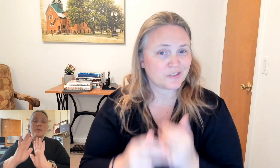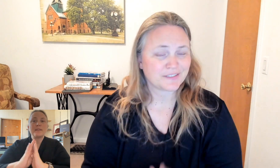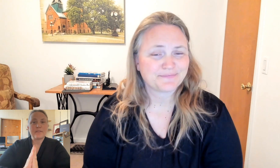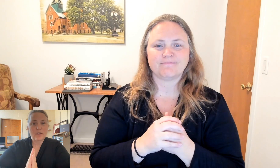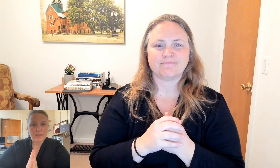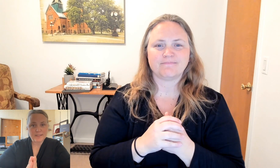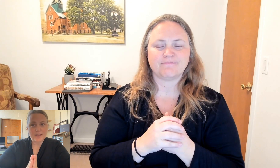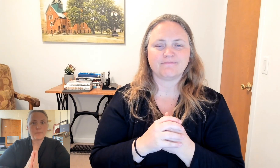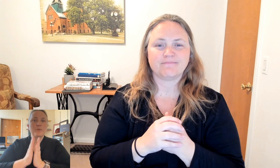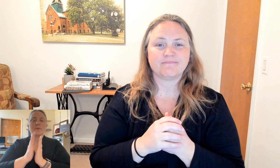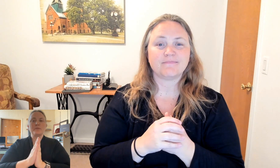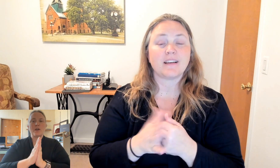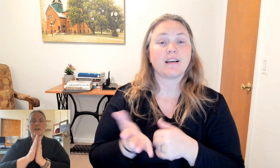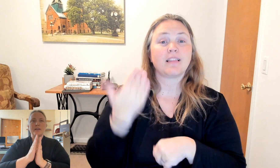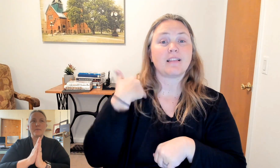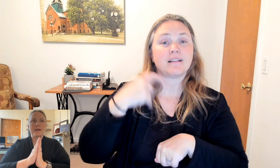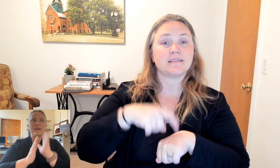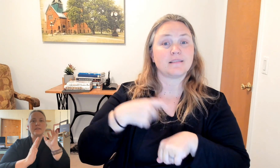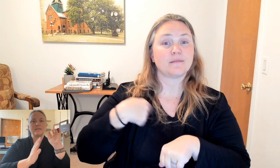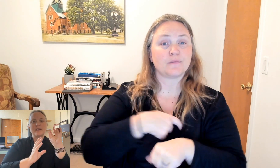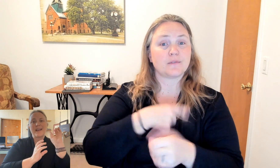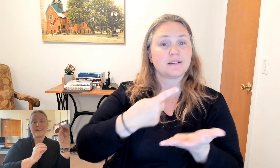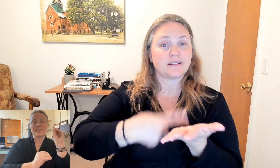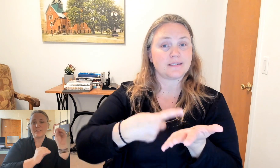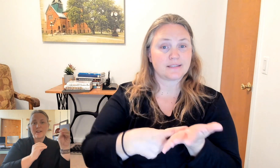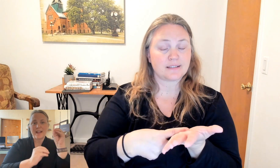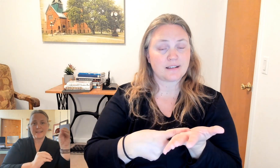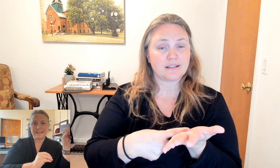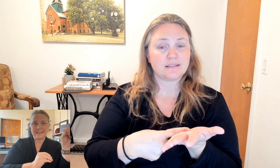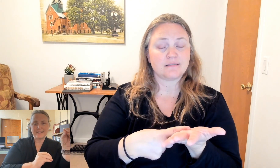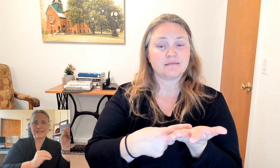Where we left off last time we were talking about how to generate ideas.